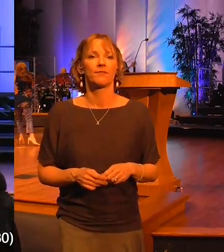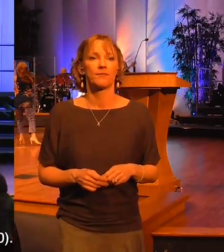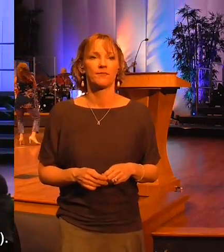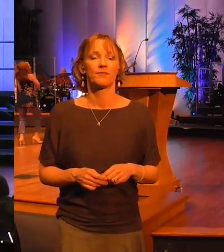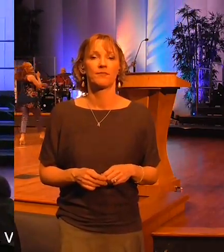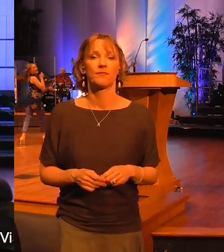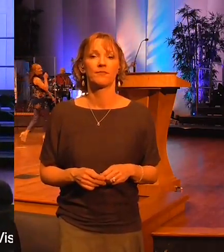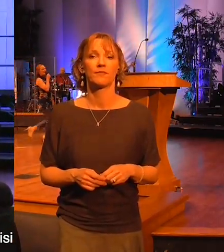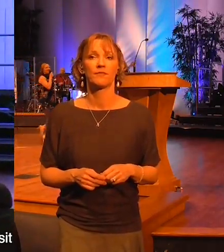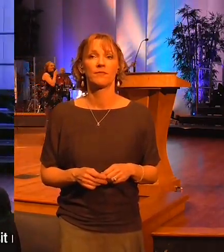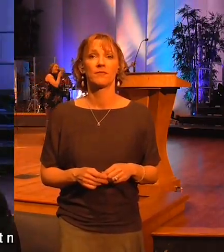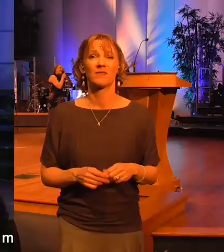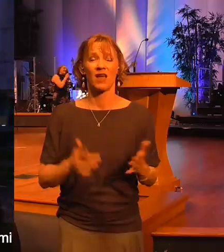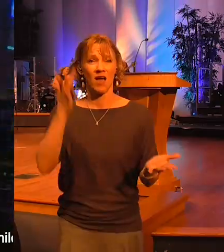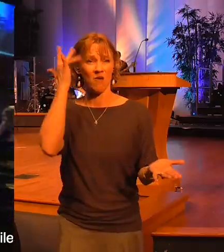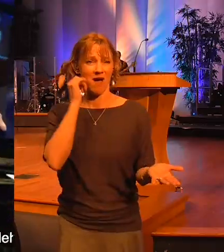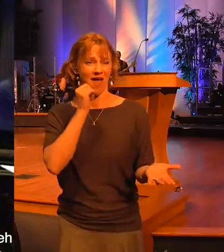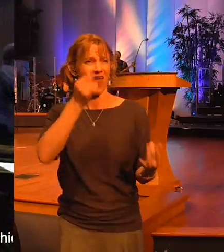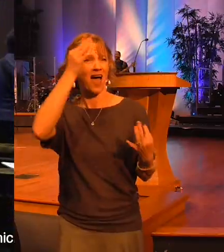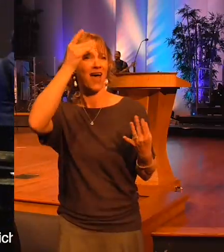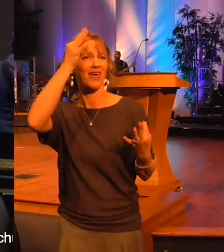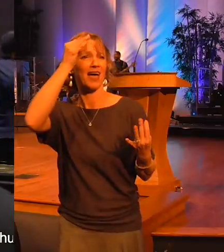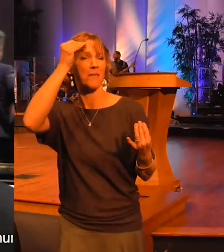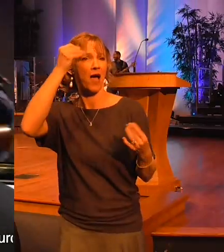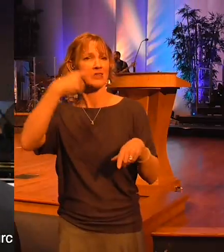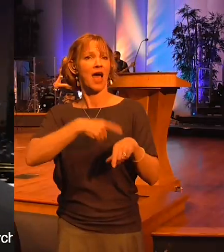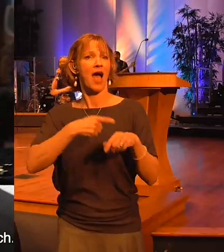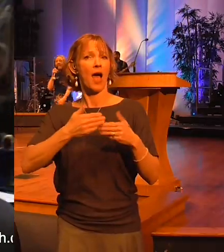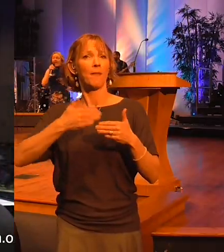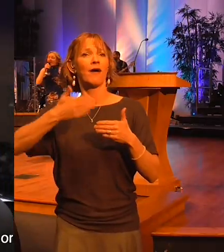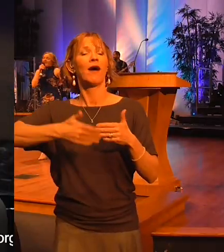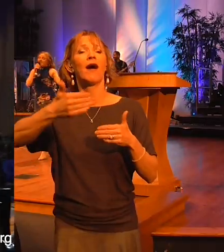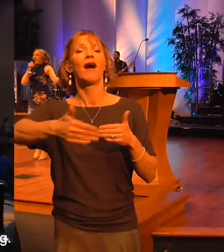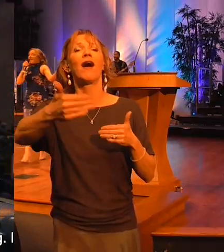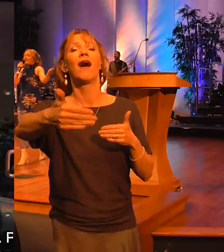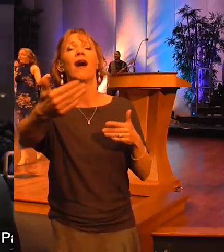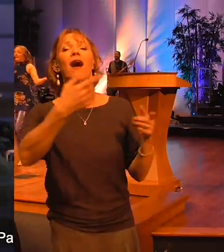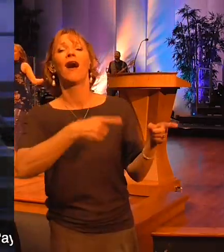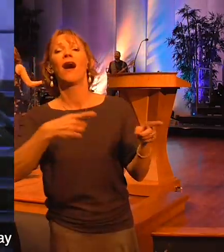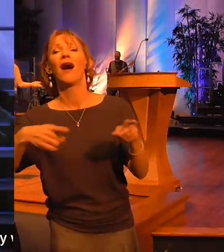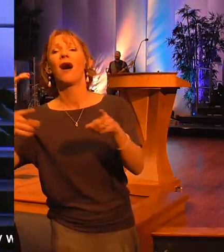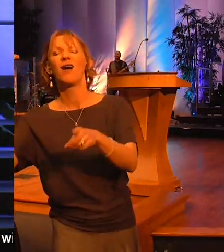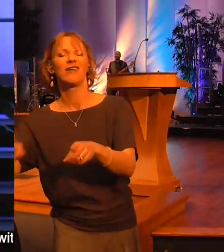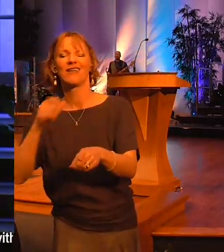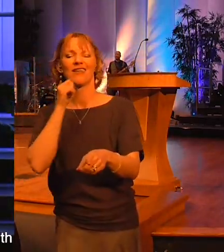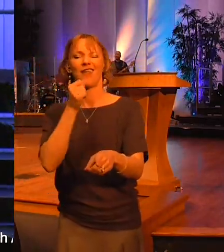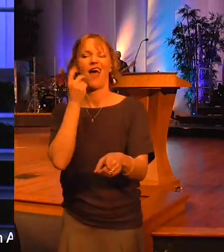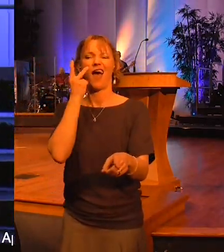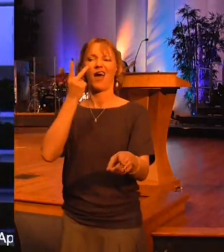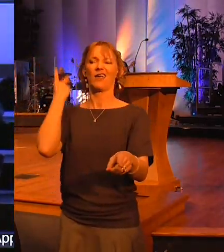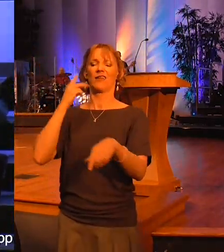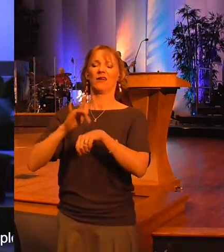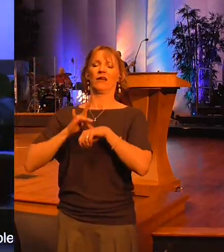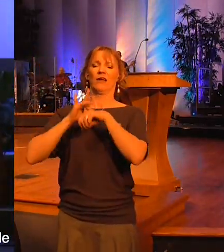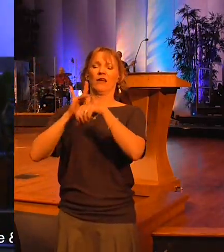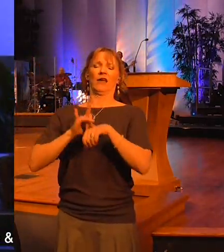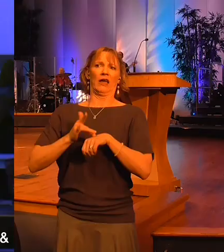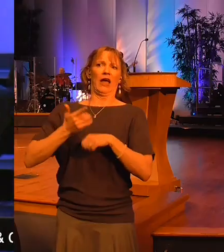not think about the plans to come and none of the hell the things that you've done